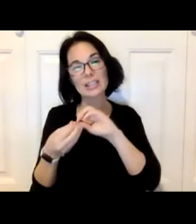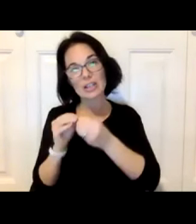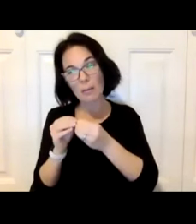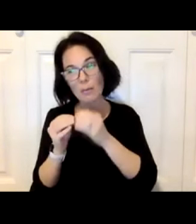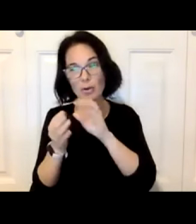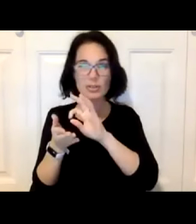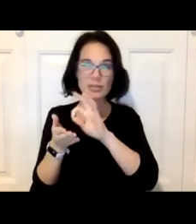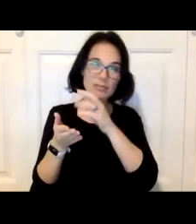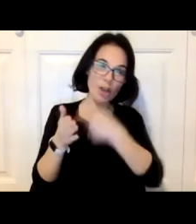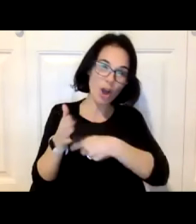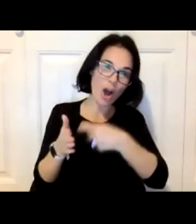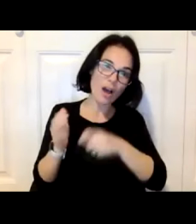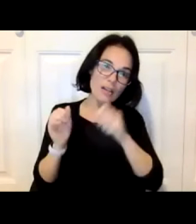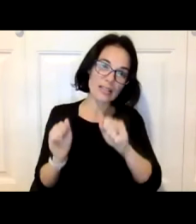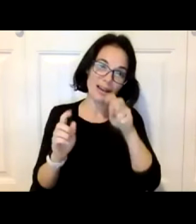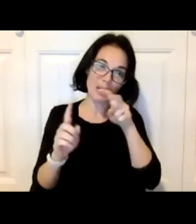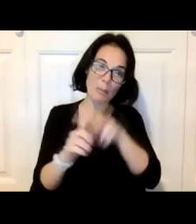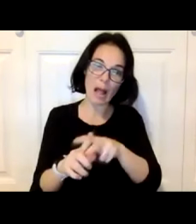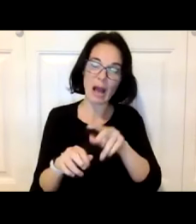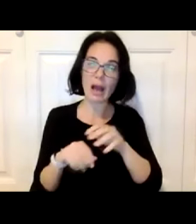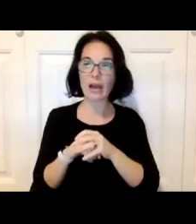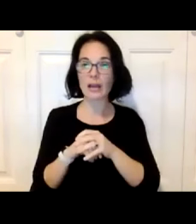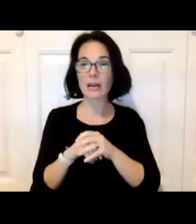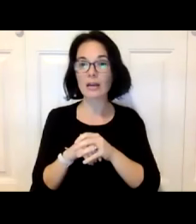If text to 911 is not available,